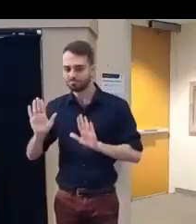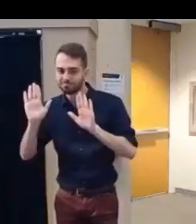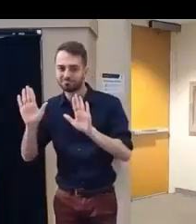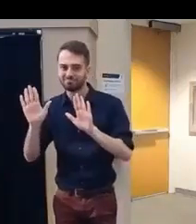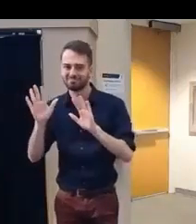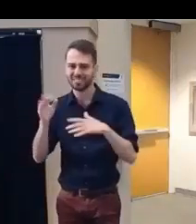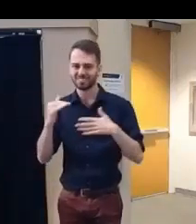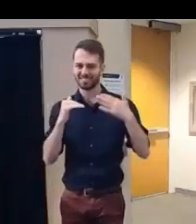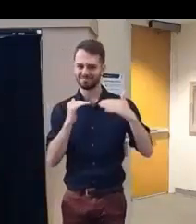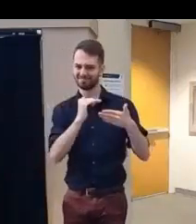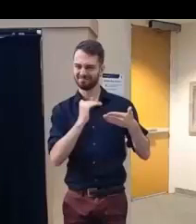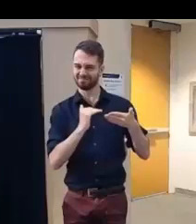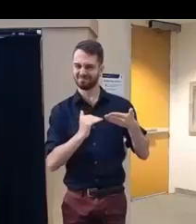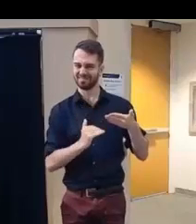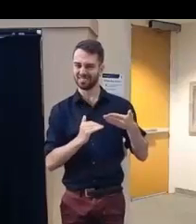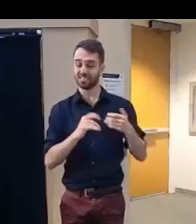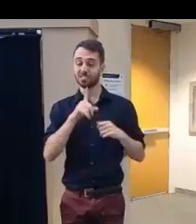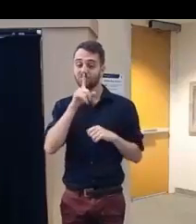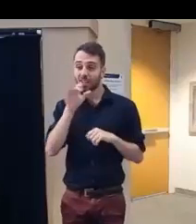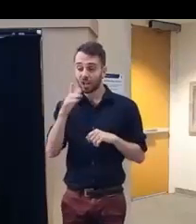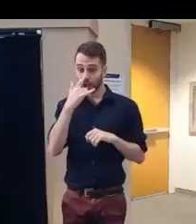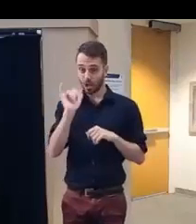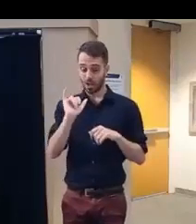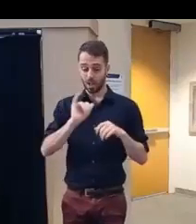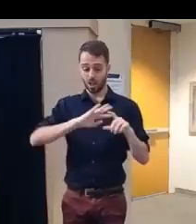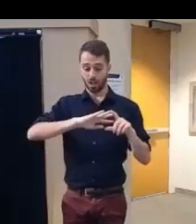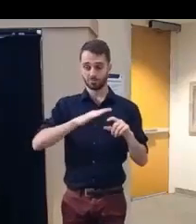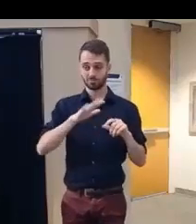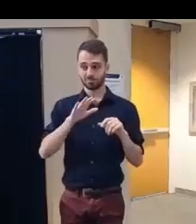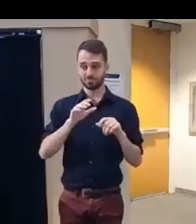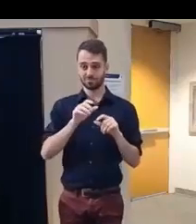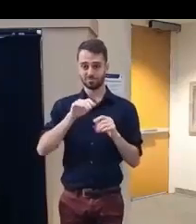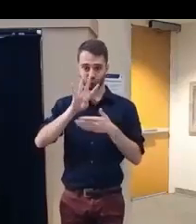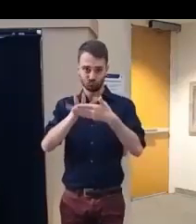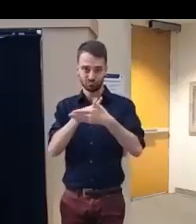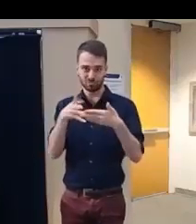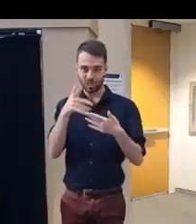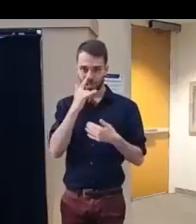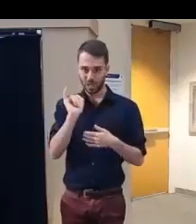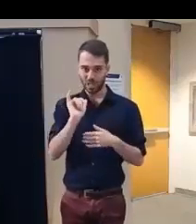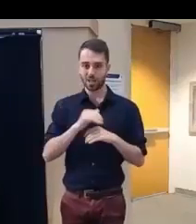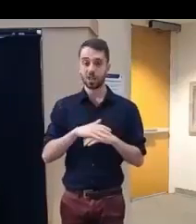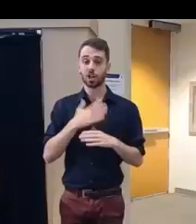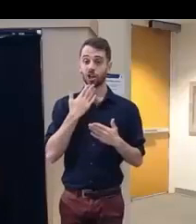plot those on a bell curve you know um good does that actually mean bad very good does